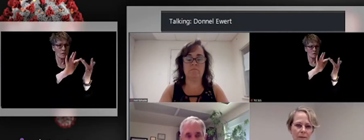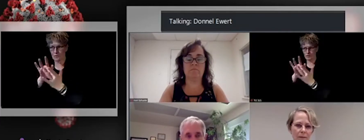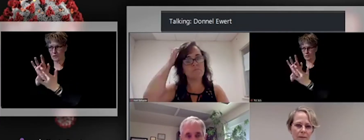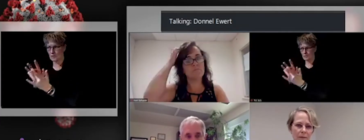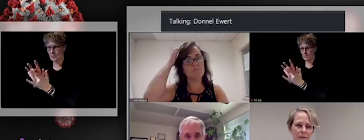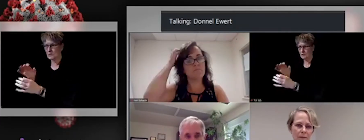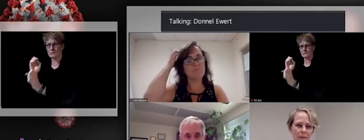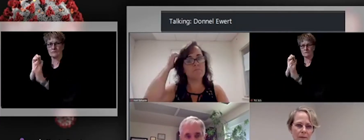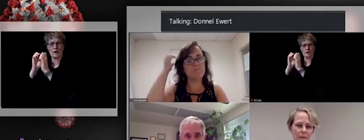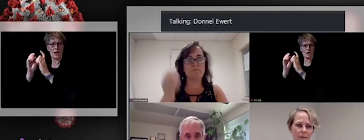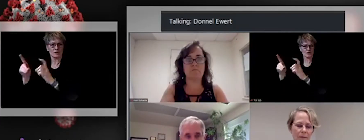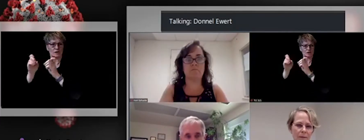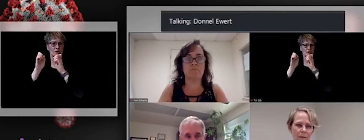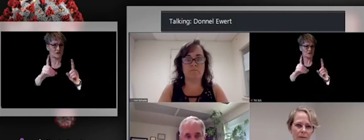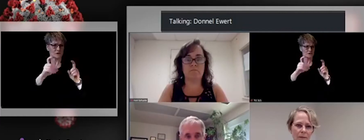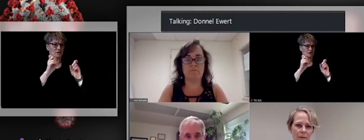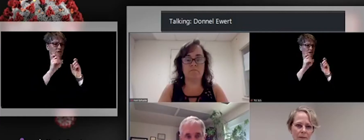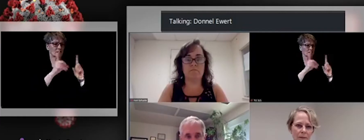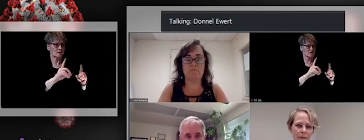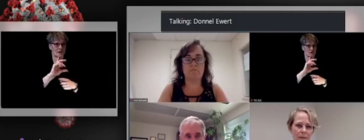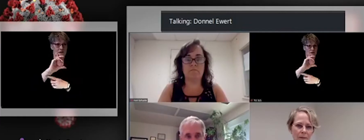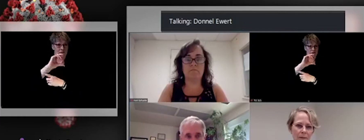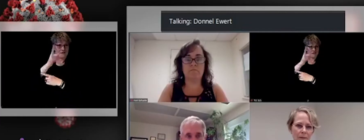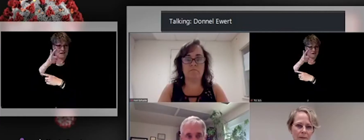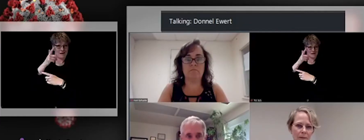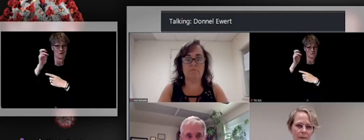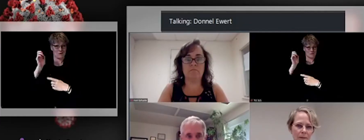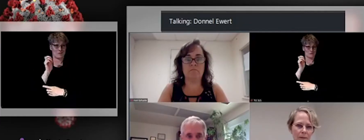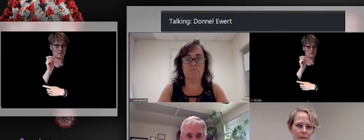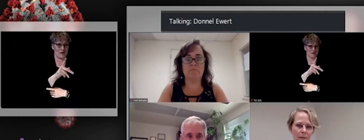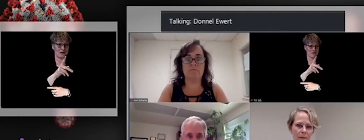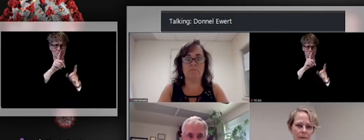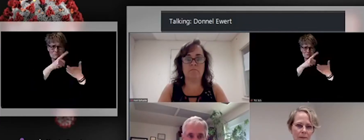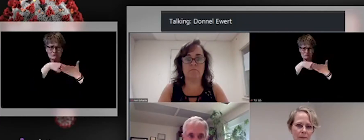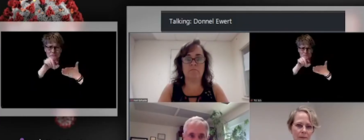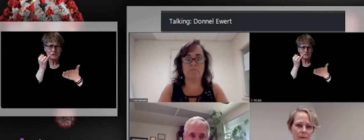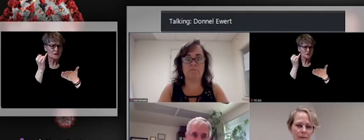not changed and so that's when the restaurants were cited.